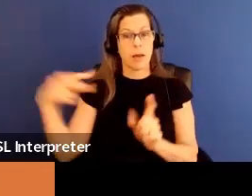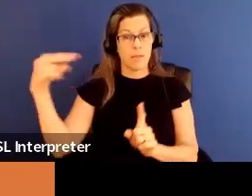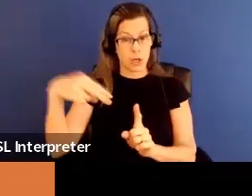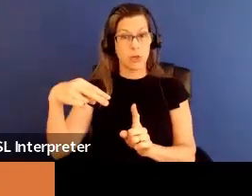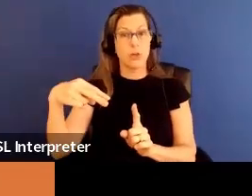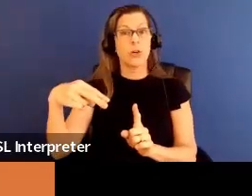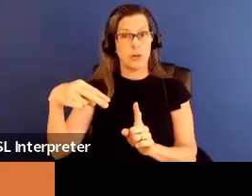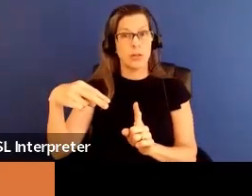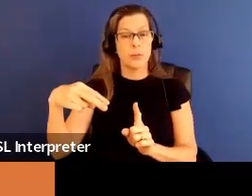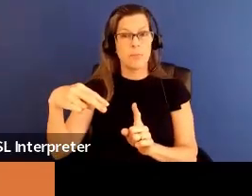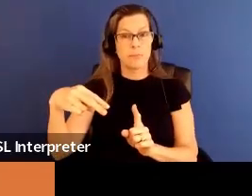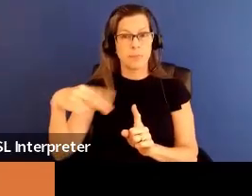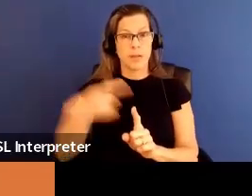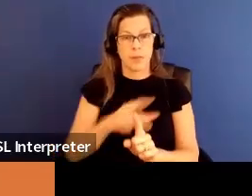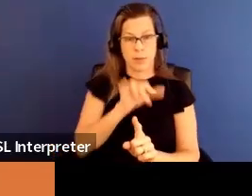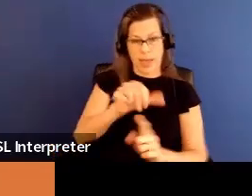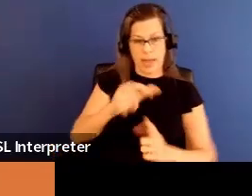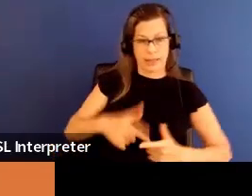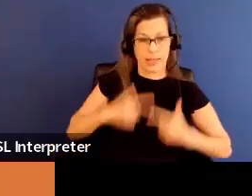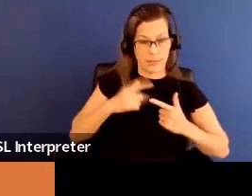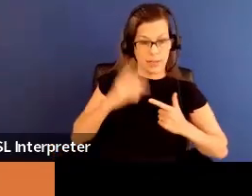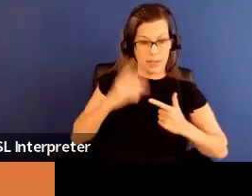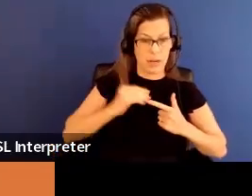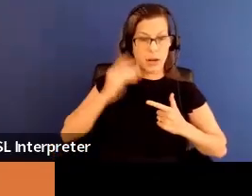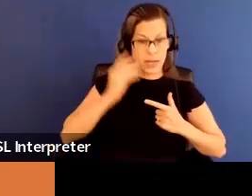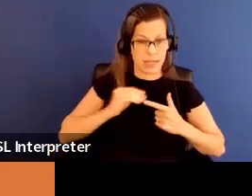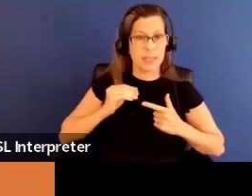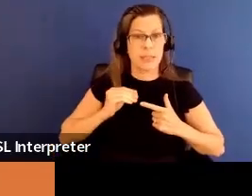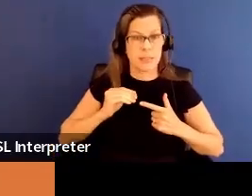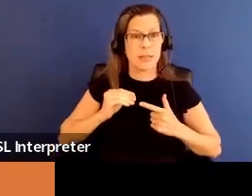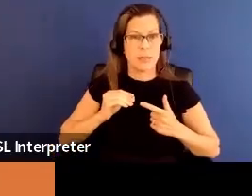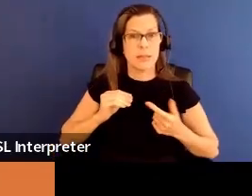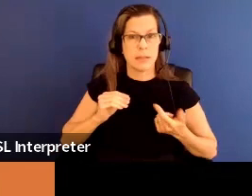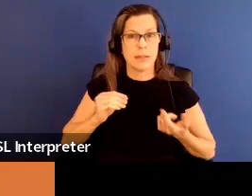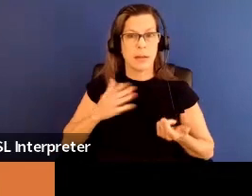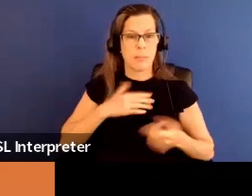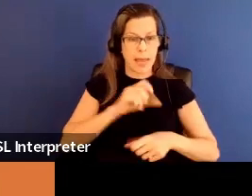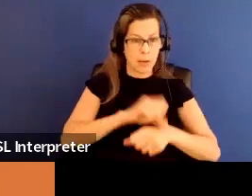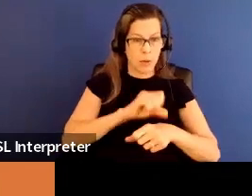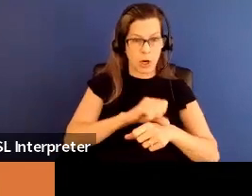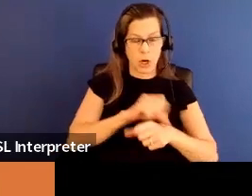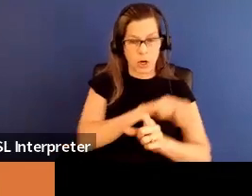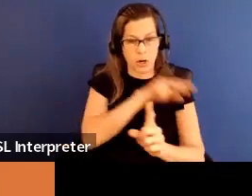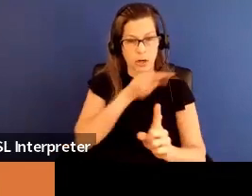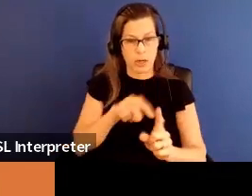but for my professional experience, in my role I am healthcare navigator at the drop and data